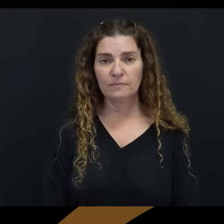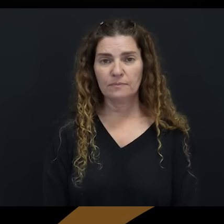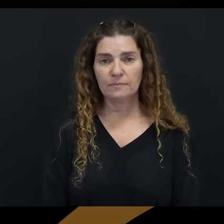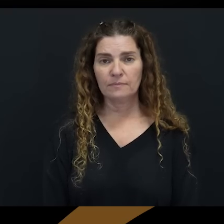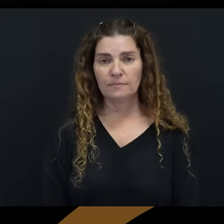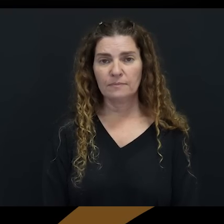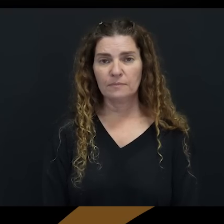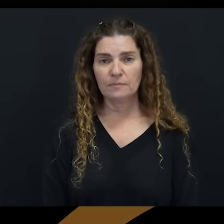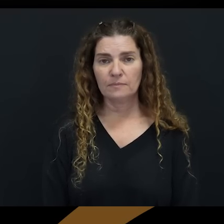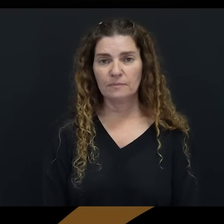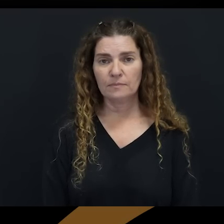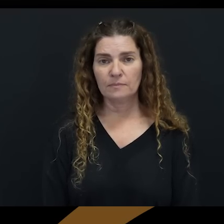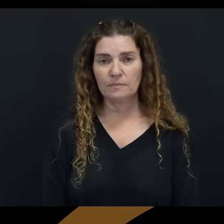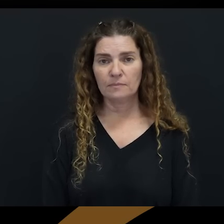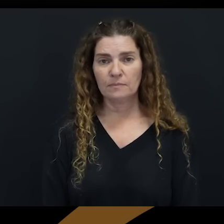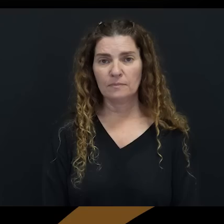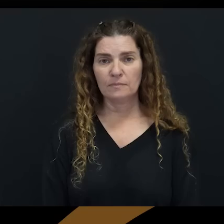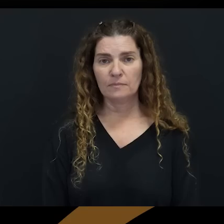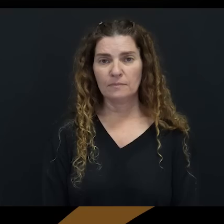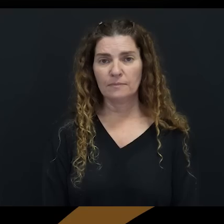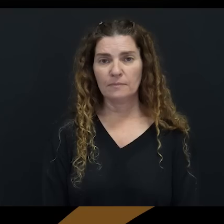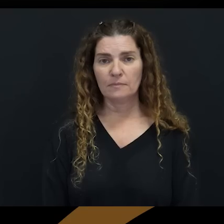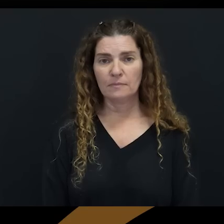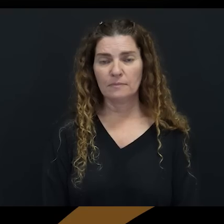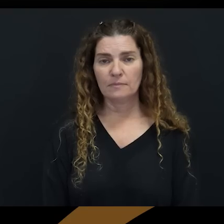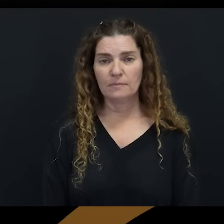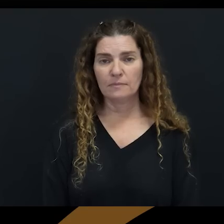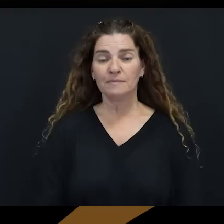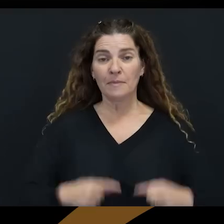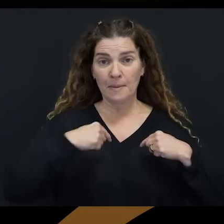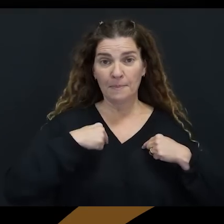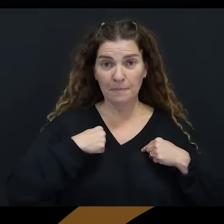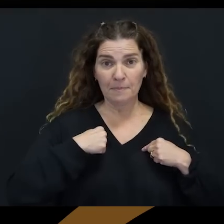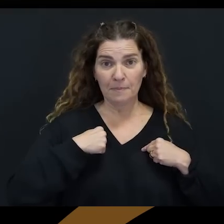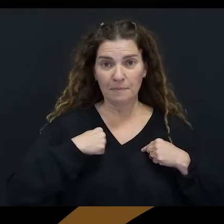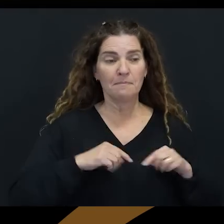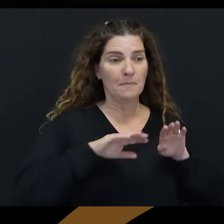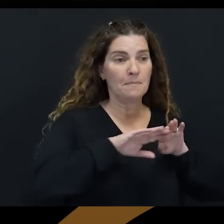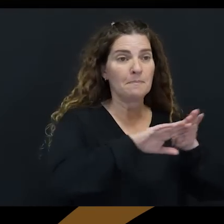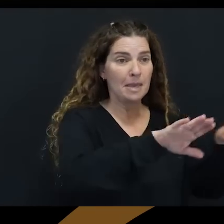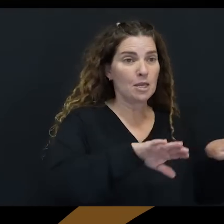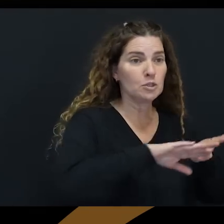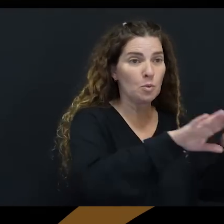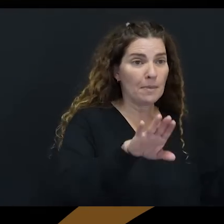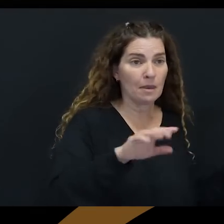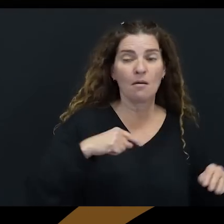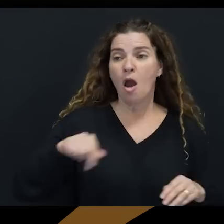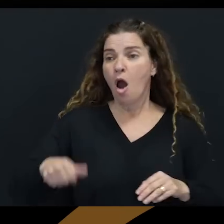[Starter tone] [Whooshing] All children, gather round. We will dance. There's no difference between me